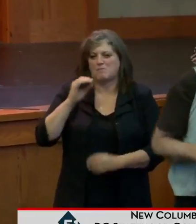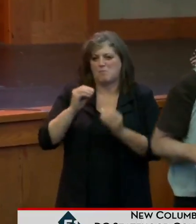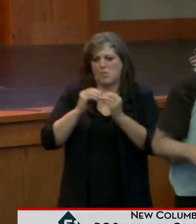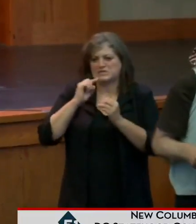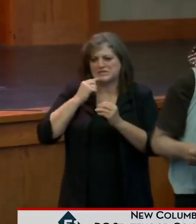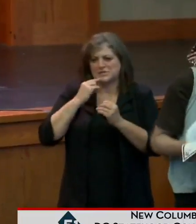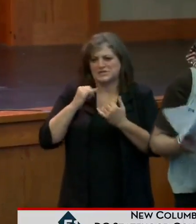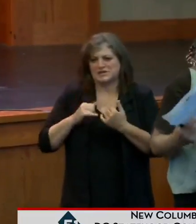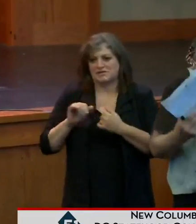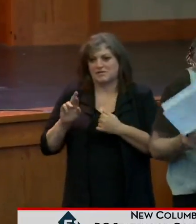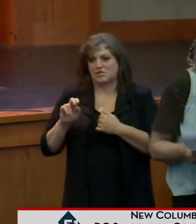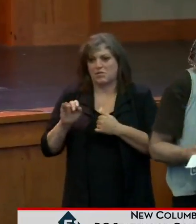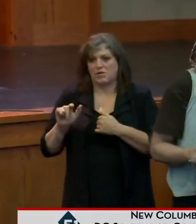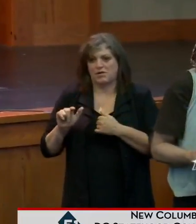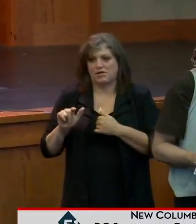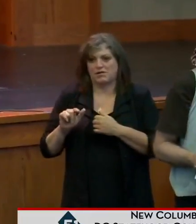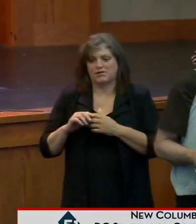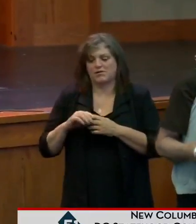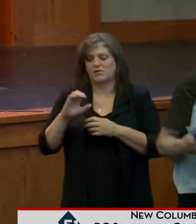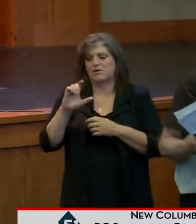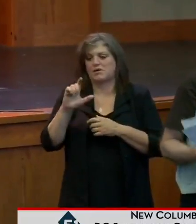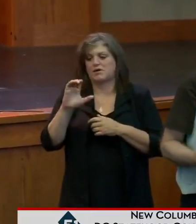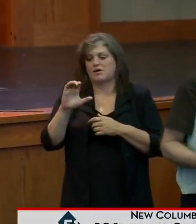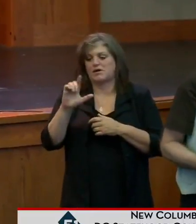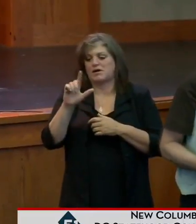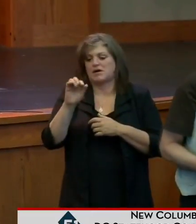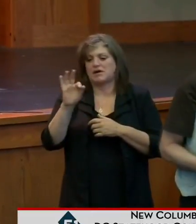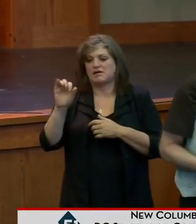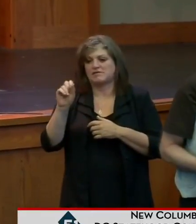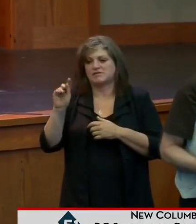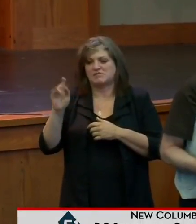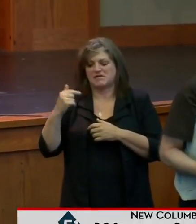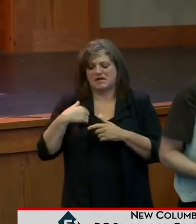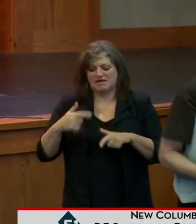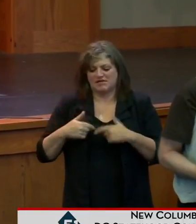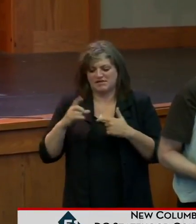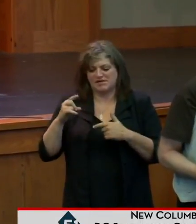MY NAME IS CLIFF SMITH. I HAVE LIVED IN D.C. FOR OVER 47 YEARS.